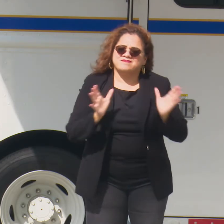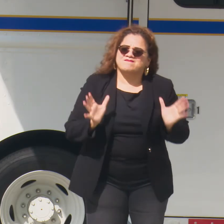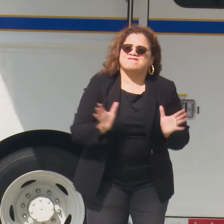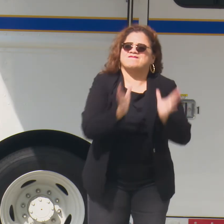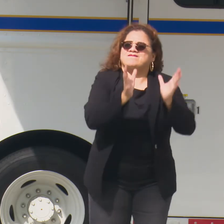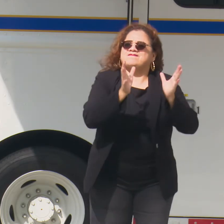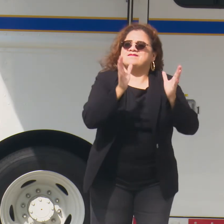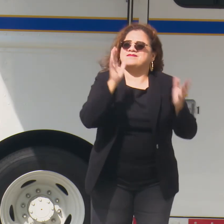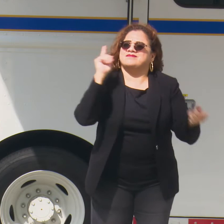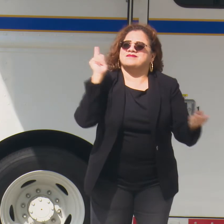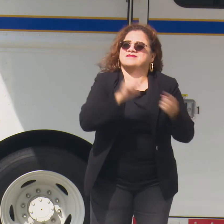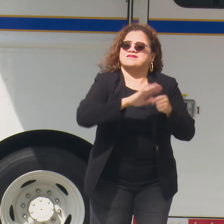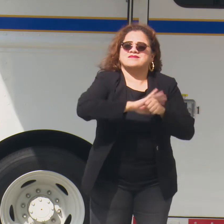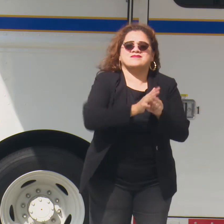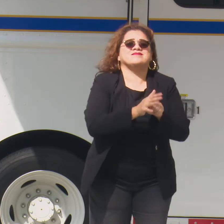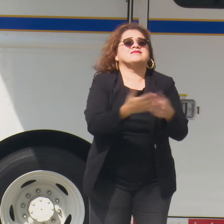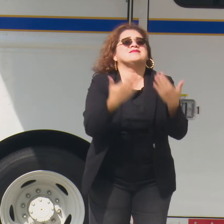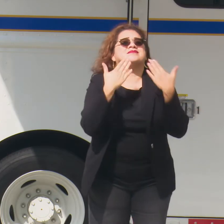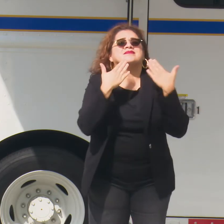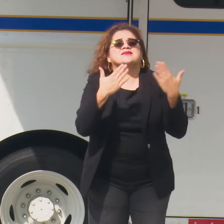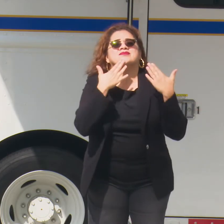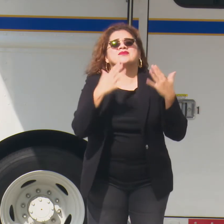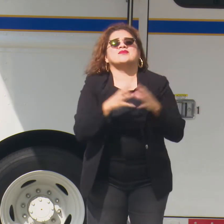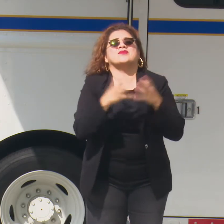With that, I want to say thank you very much again and I want to pass it off to